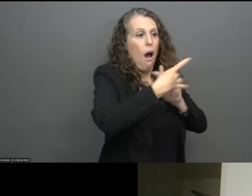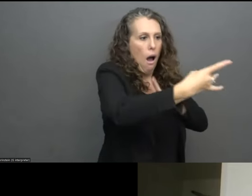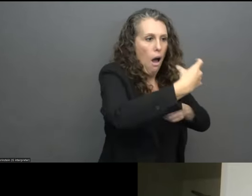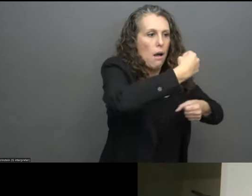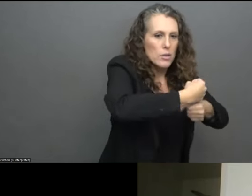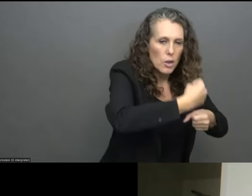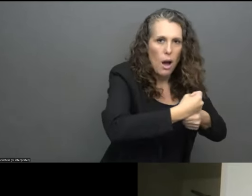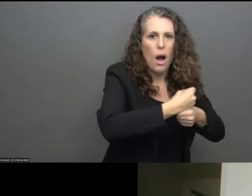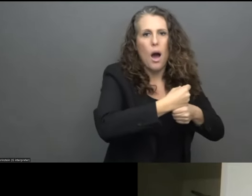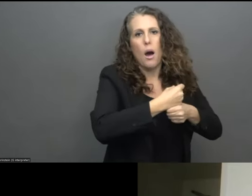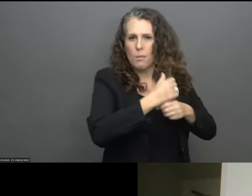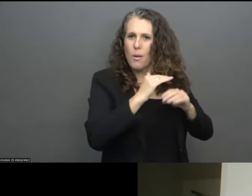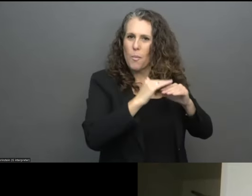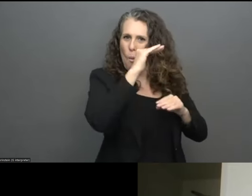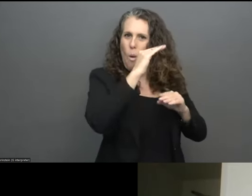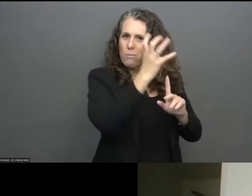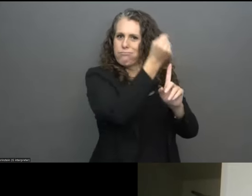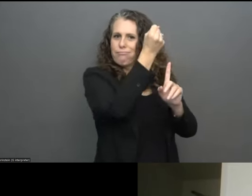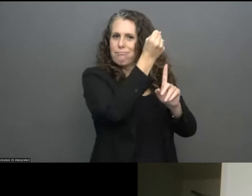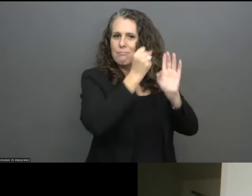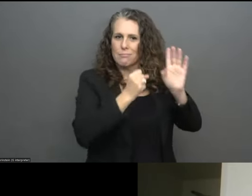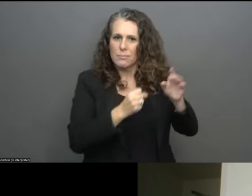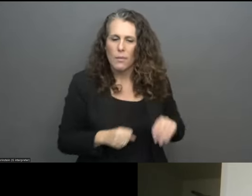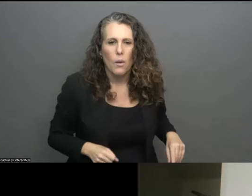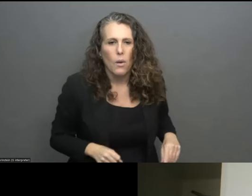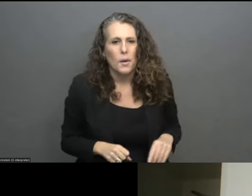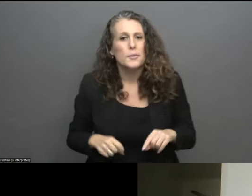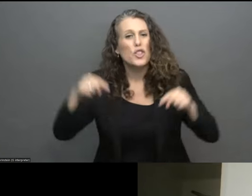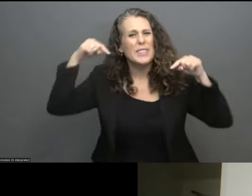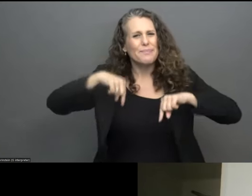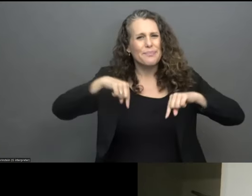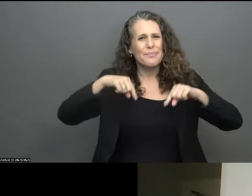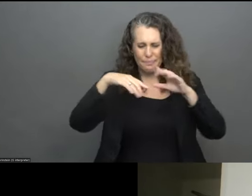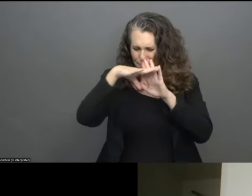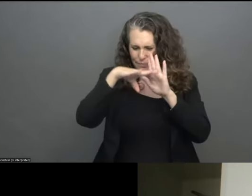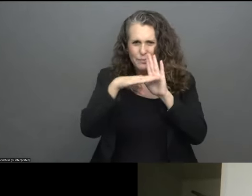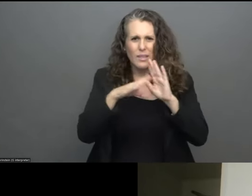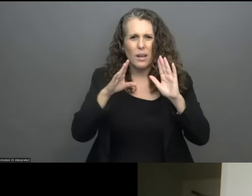10:29:38 One of the thing is they have to sign, what we call a disability mainstreaming